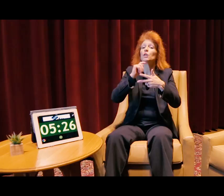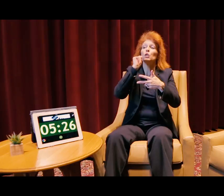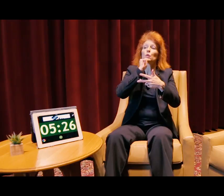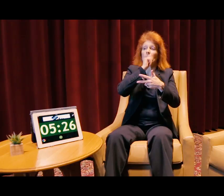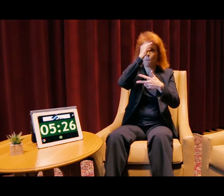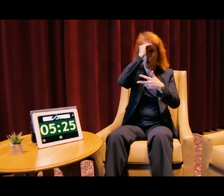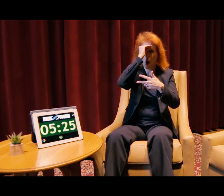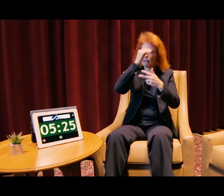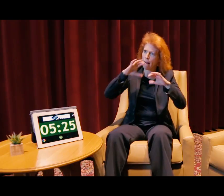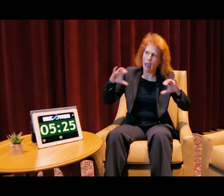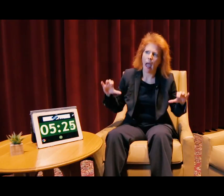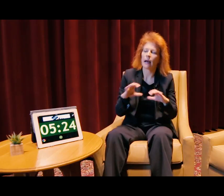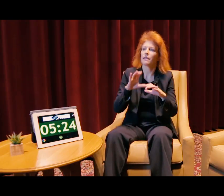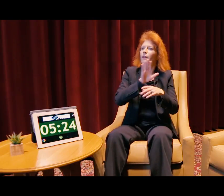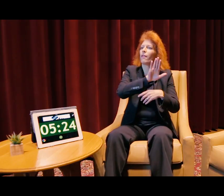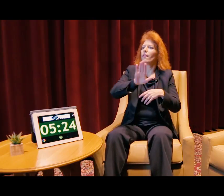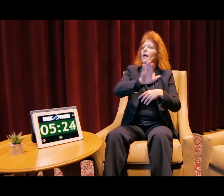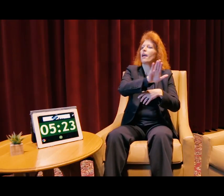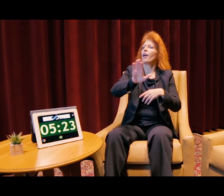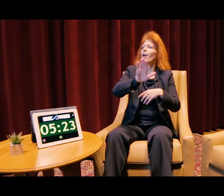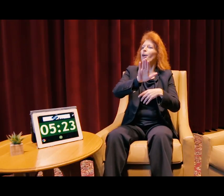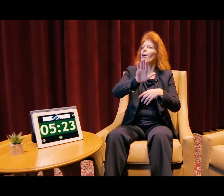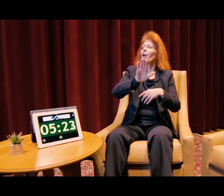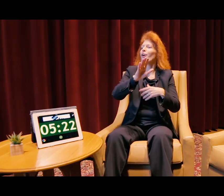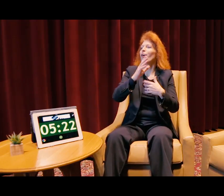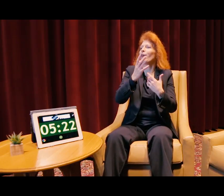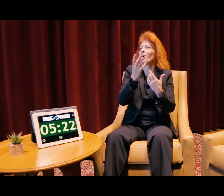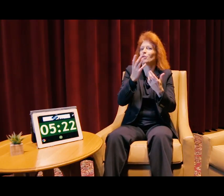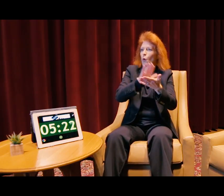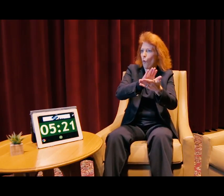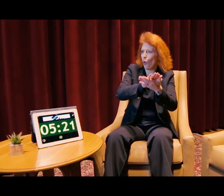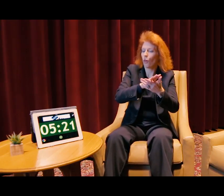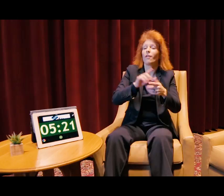who are very active in their primary years, and a daughter who's 11.